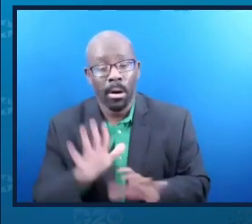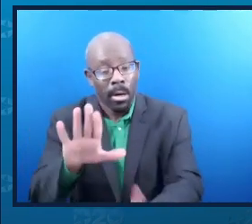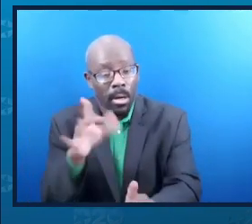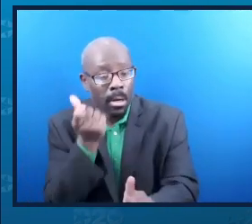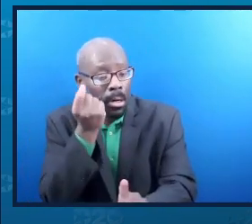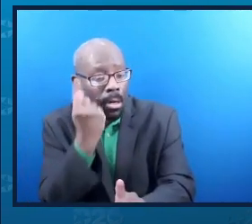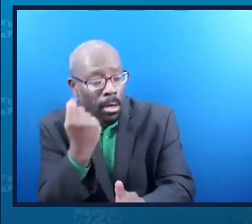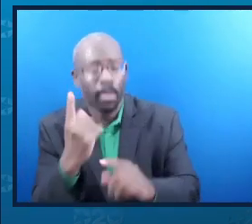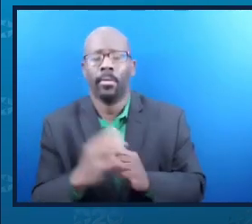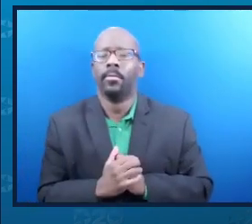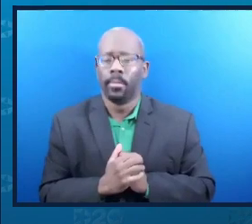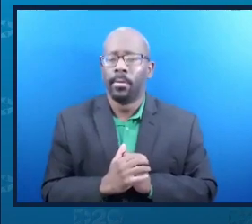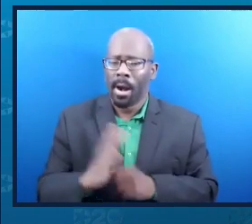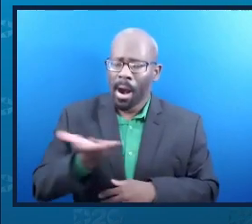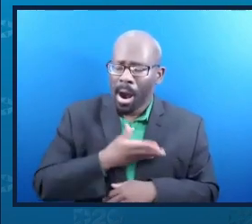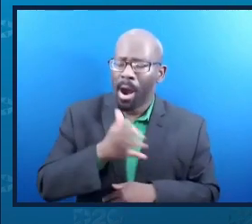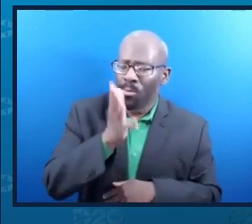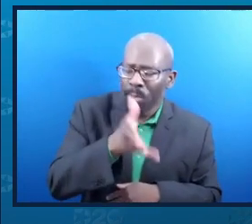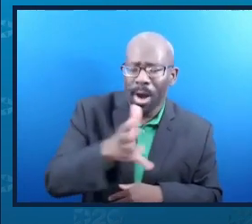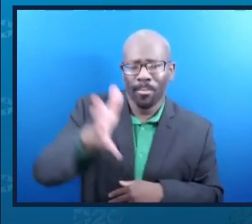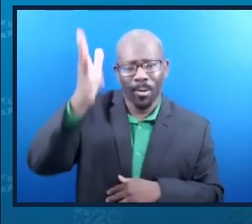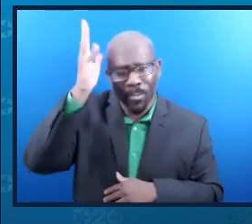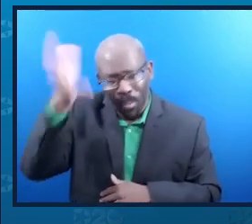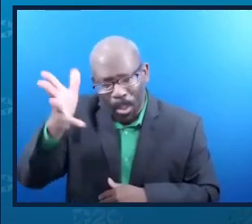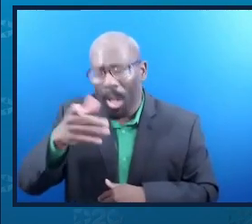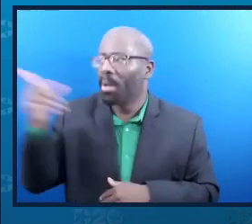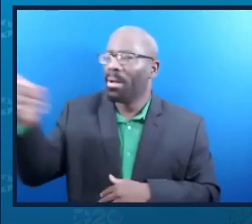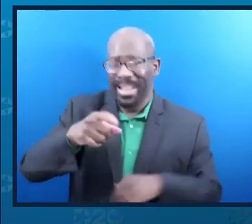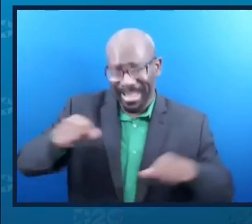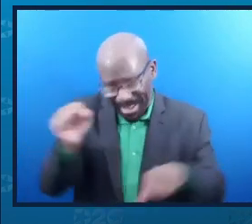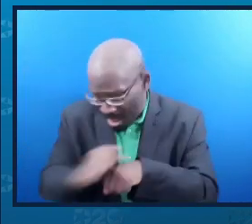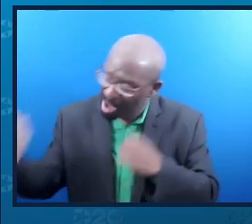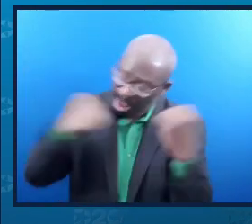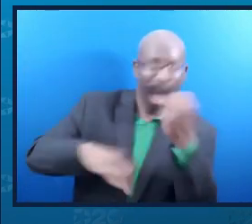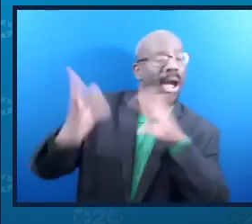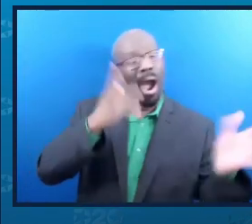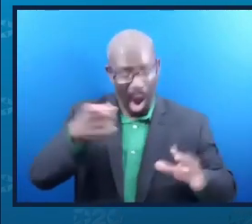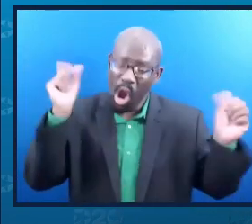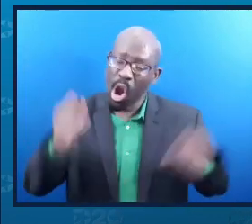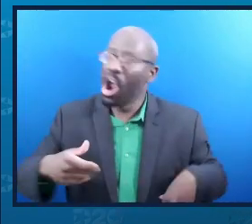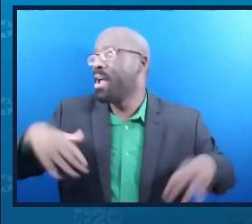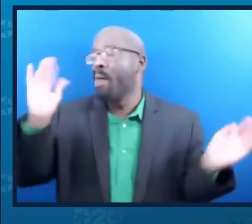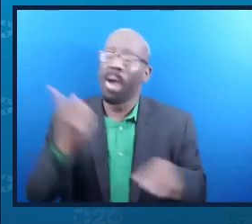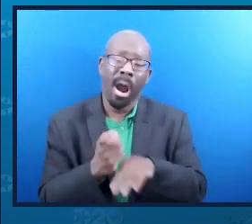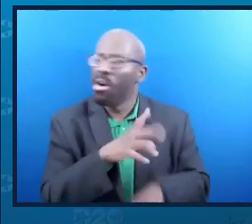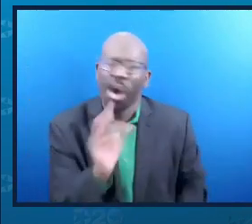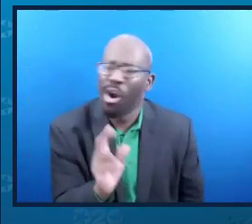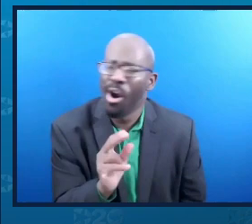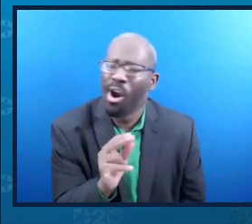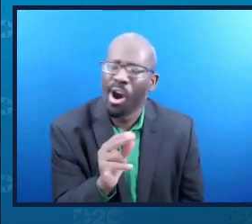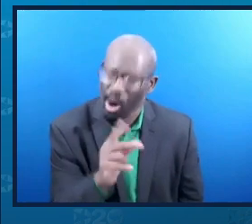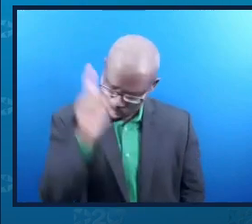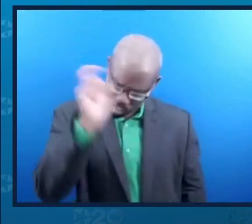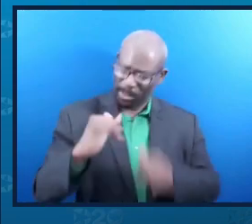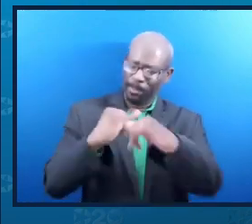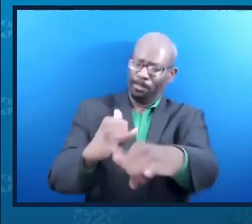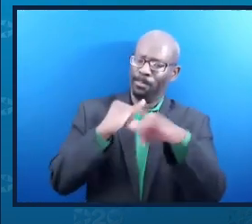JOINED TOGETHER AND THEY SAID, SOMEHOW, SOMEWAY, WE ARE GOING